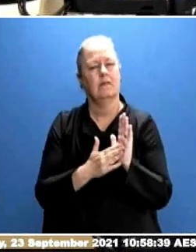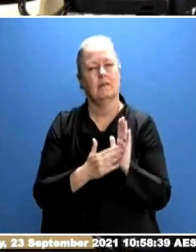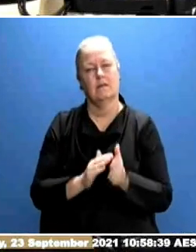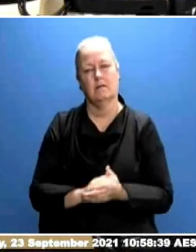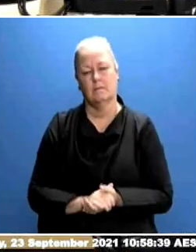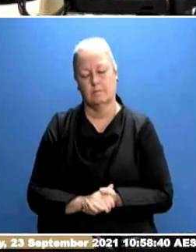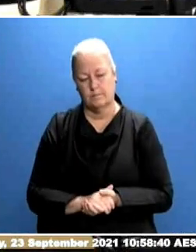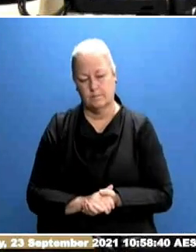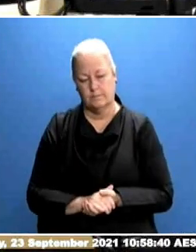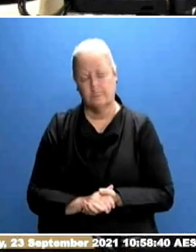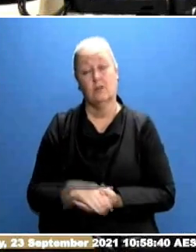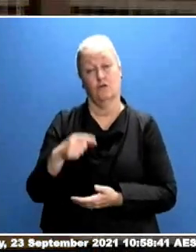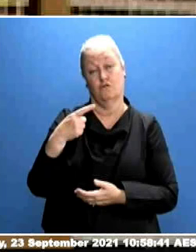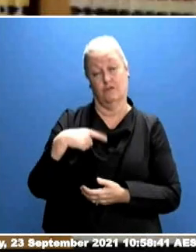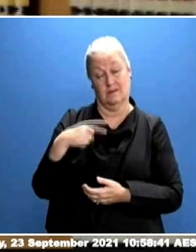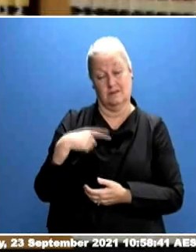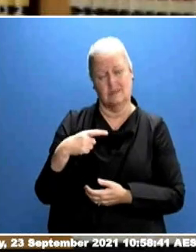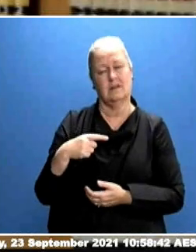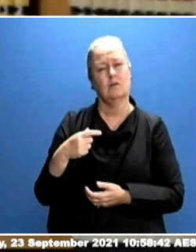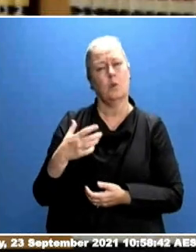The rationale for consideration for an extension,